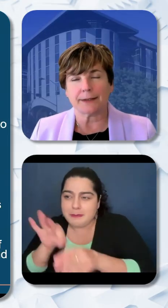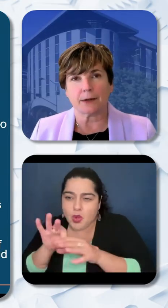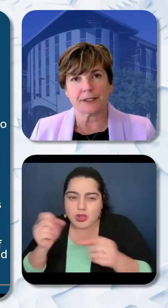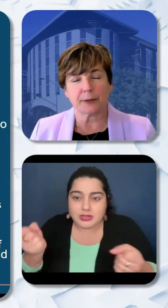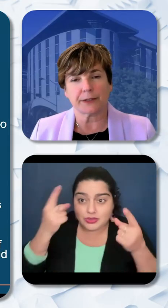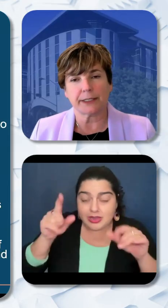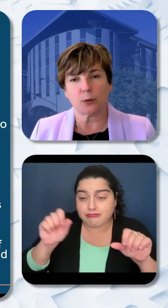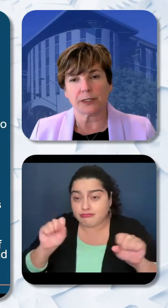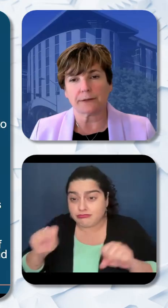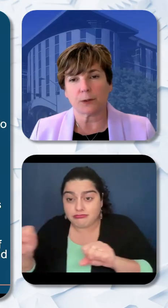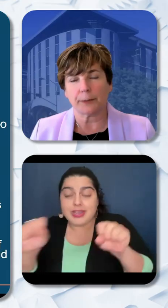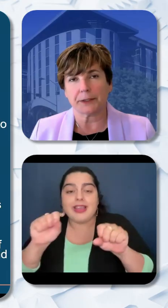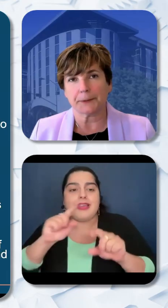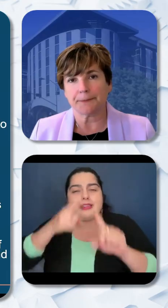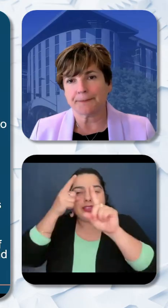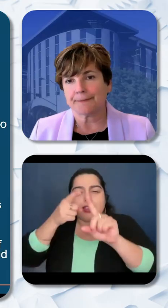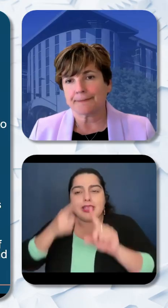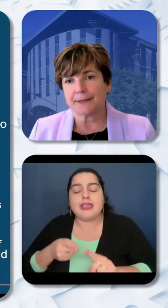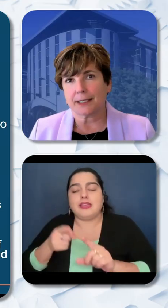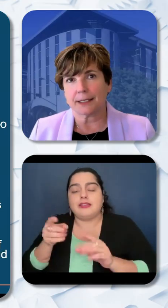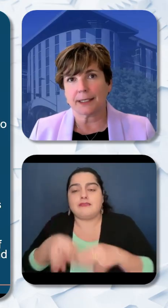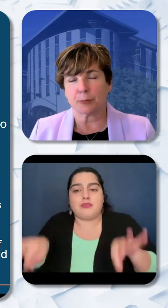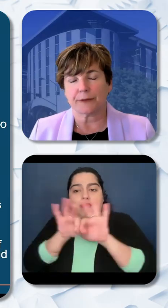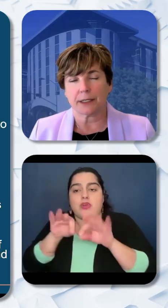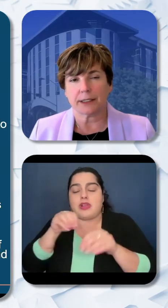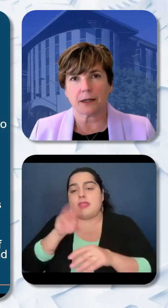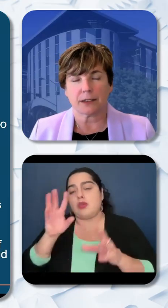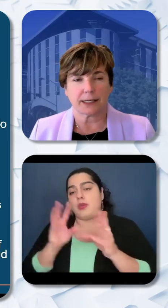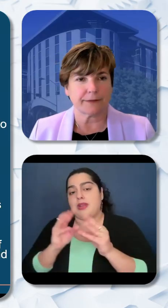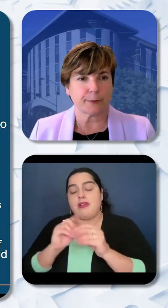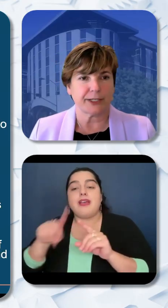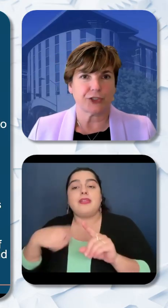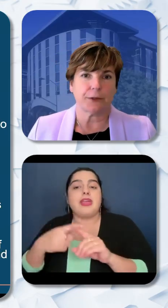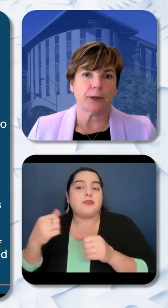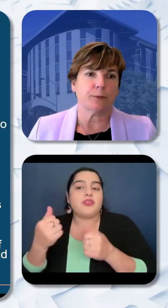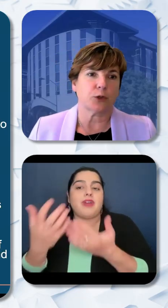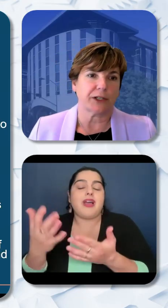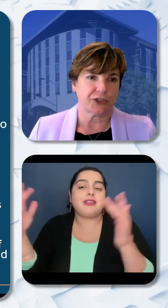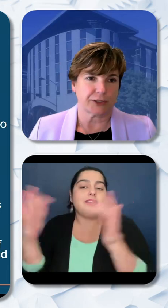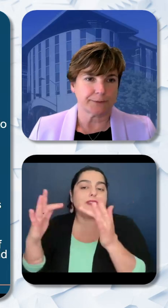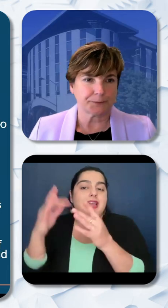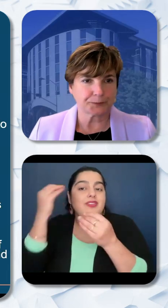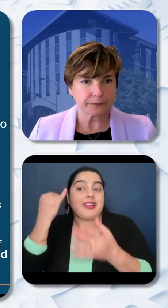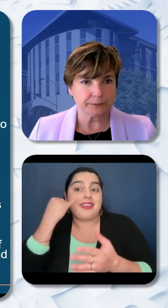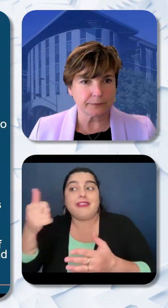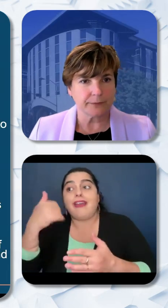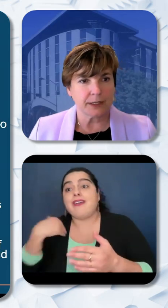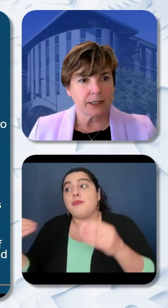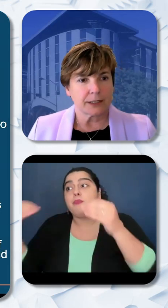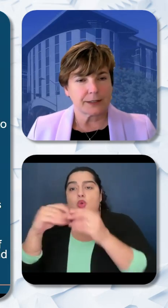and of some of the key points of the webinar. And again, provide contact information if you have more questions.